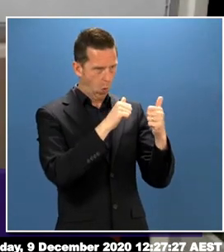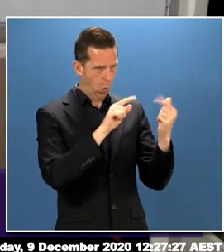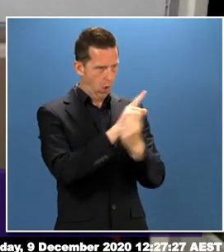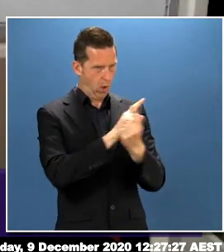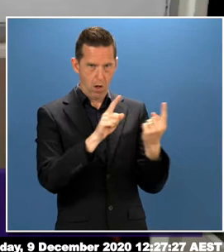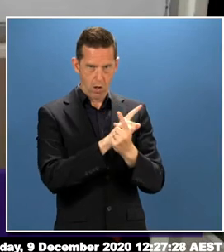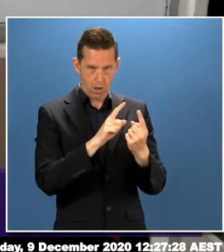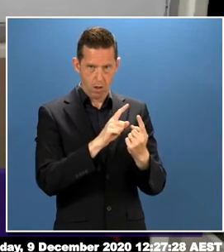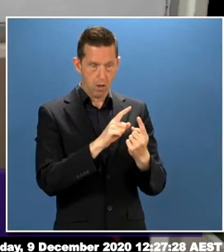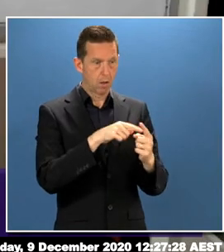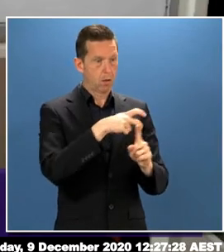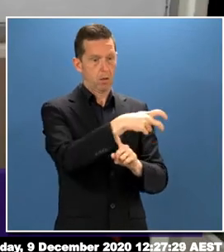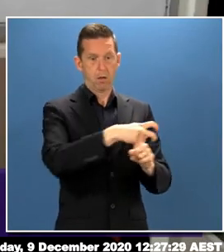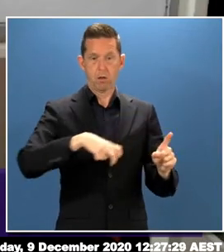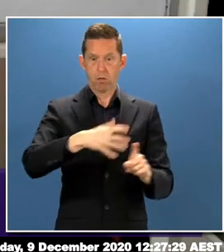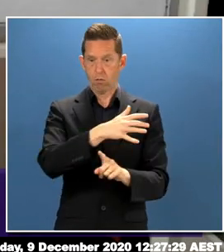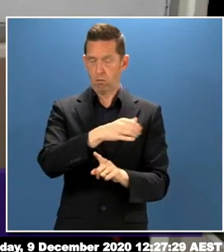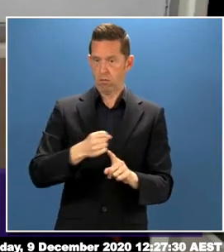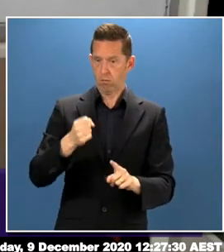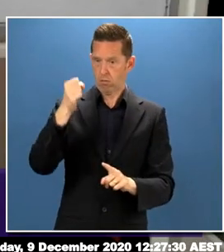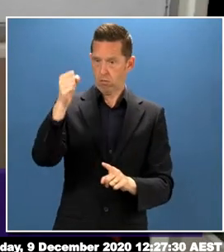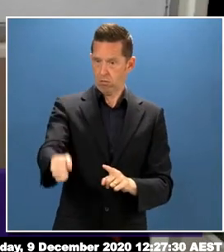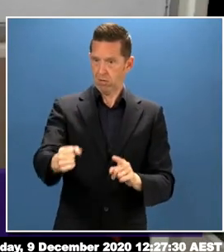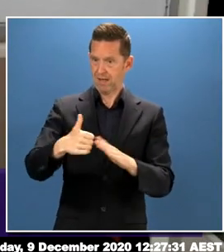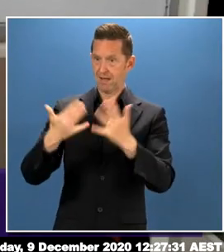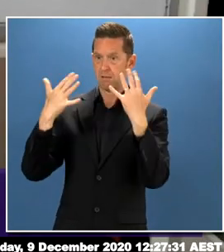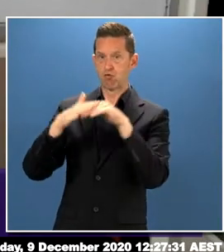suddenly to a mainstream environment. That leaves somebody very vulnerable.